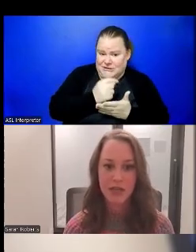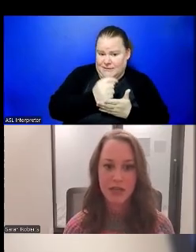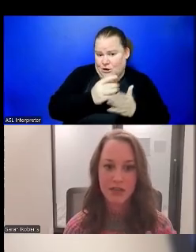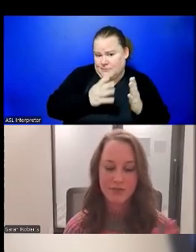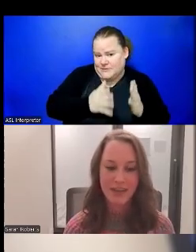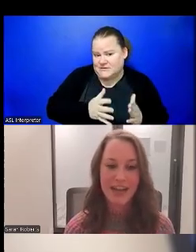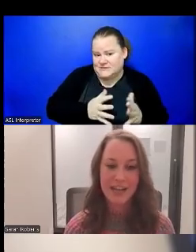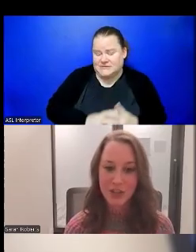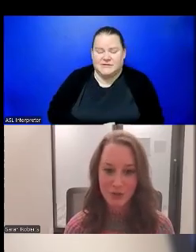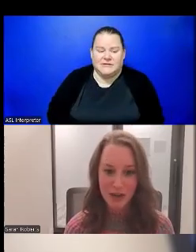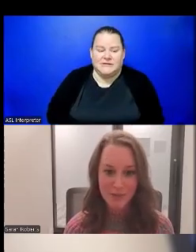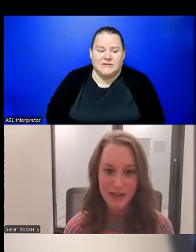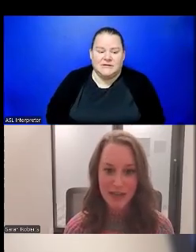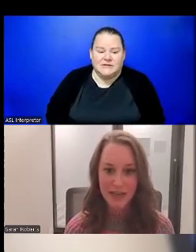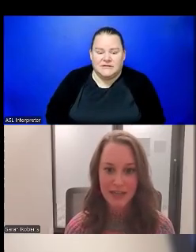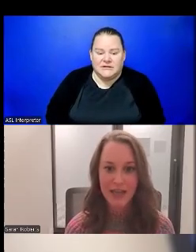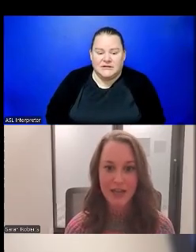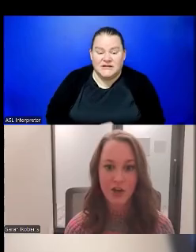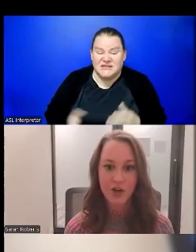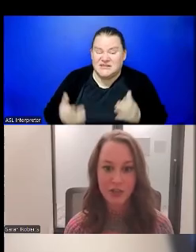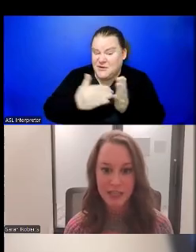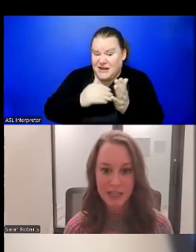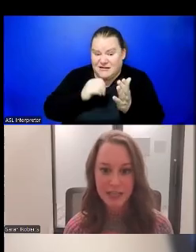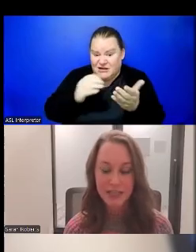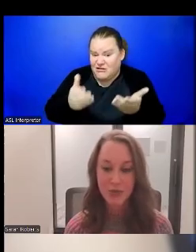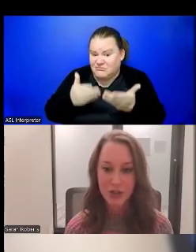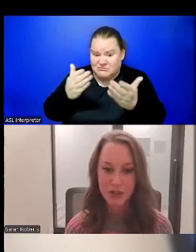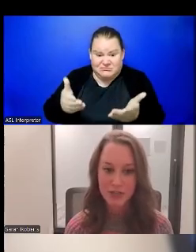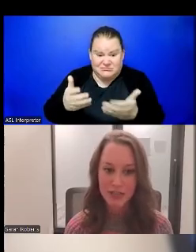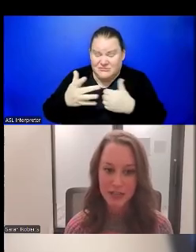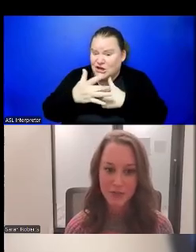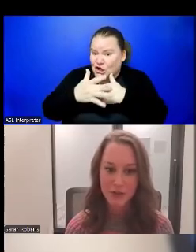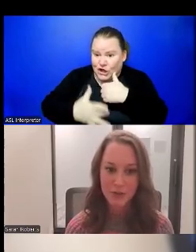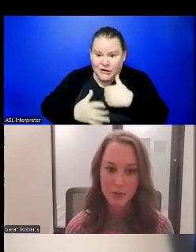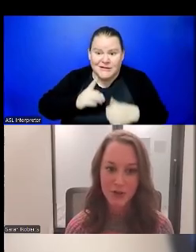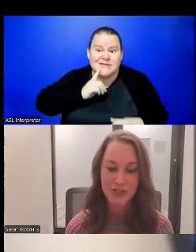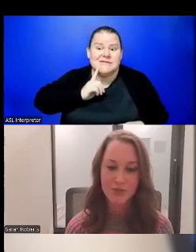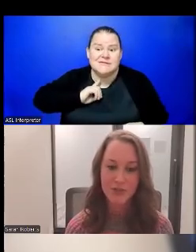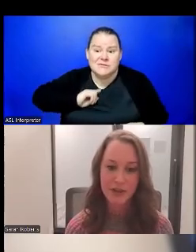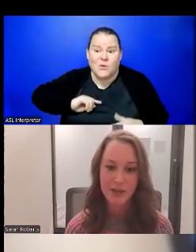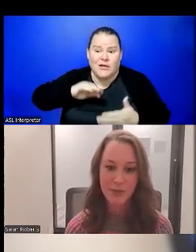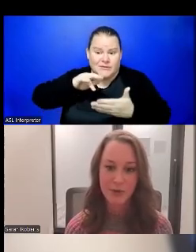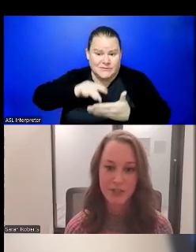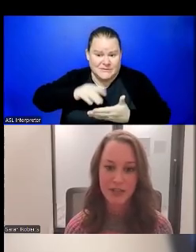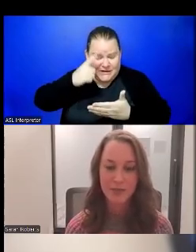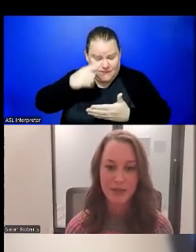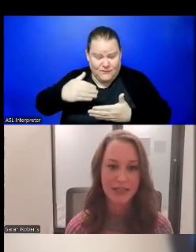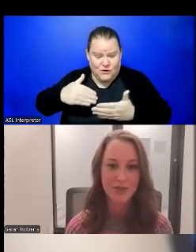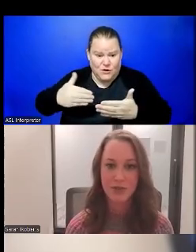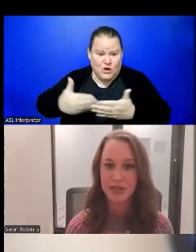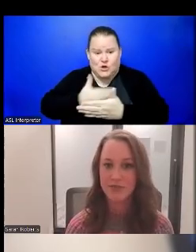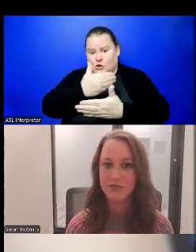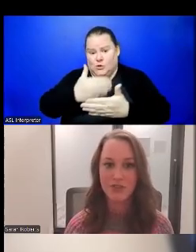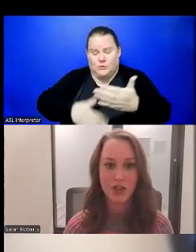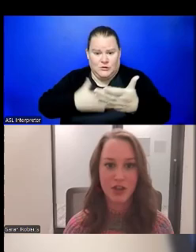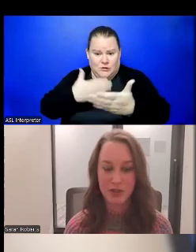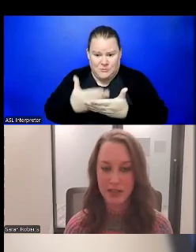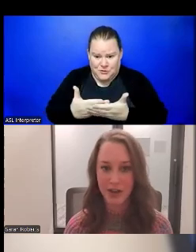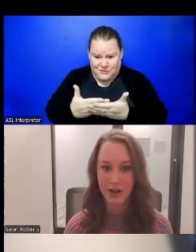We, again, don't recommend getting an early swallow study for newborns with a very poor suck, because we know that they